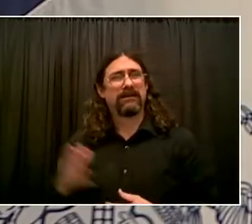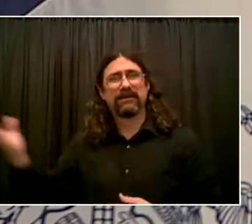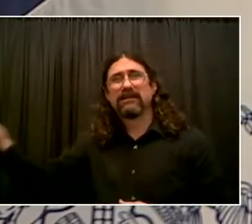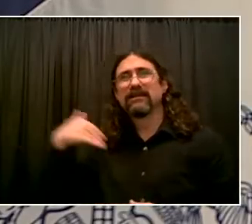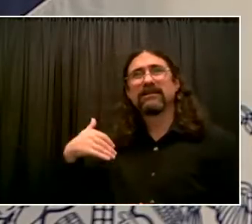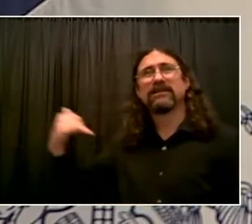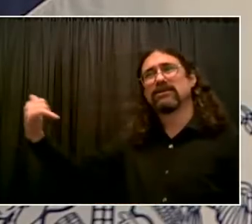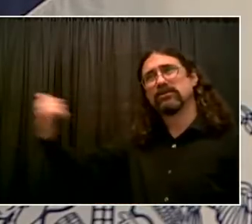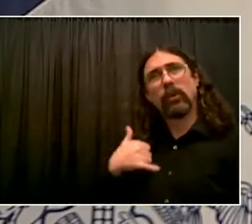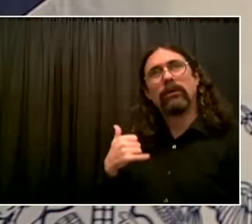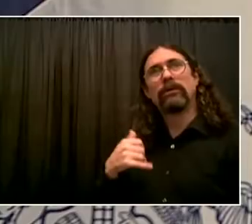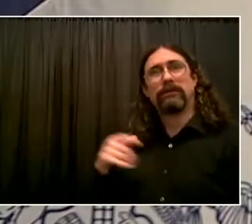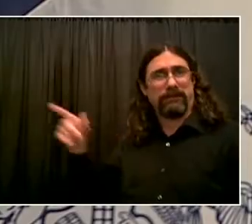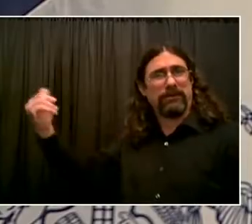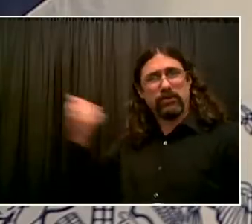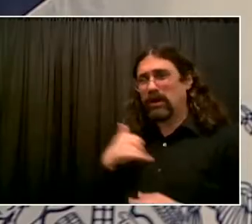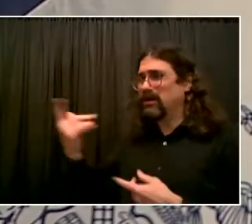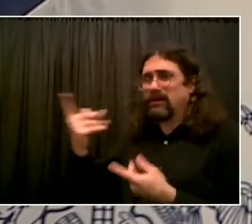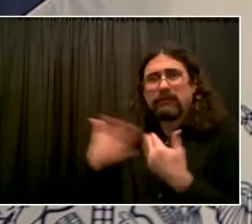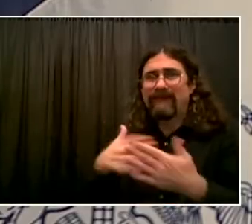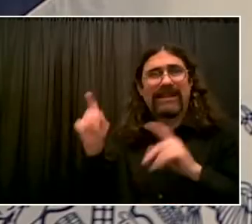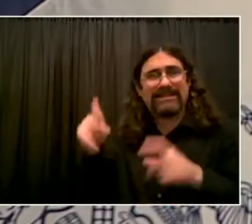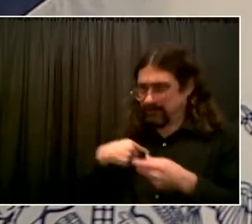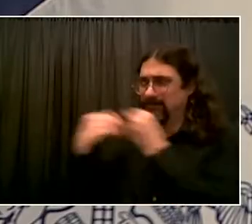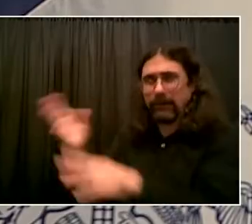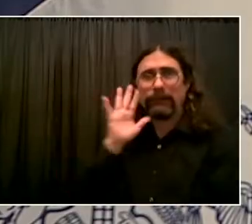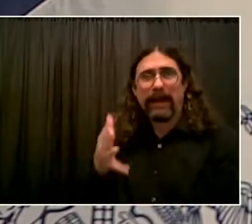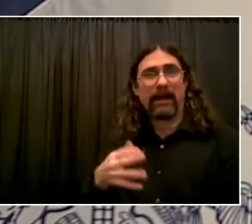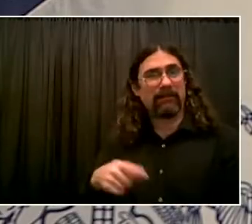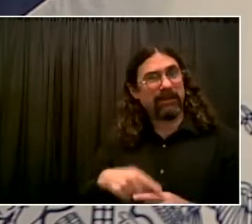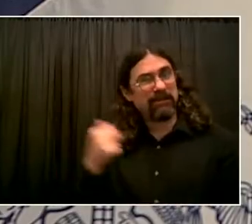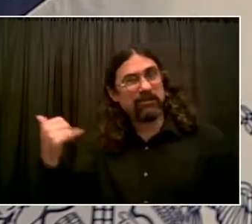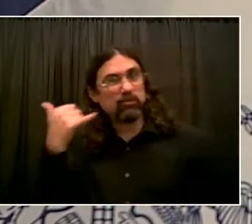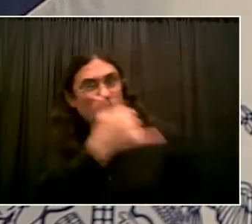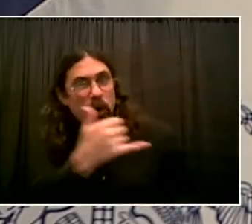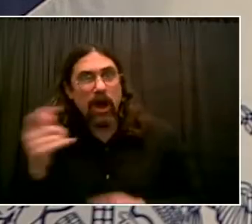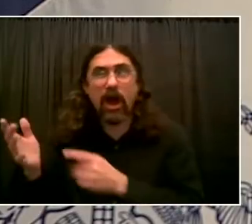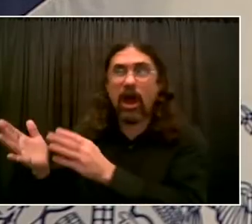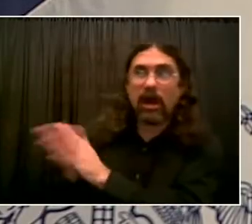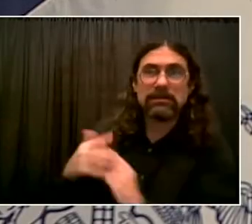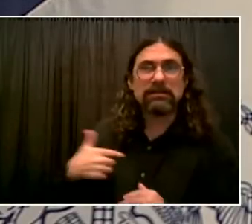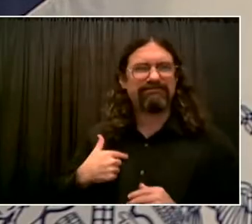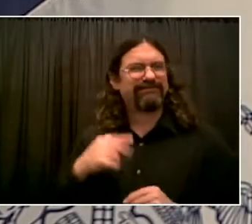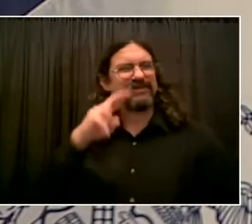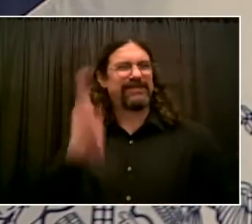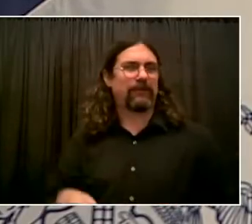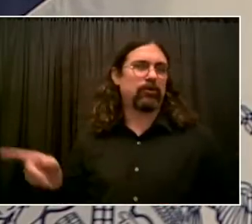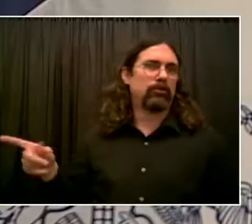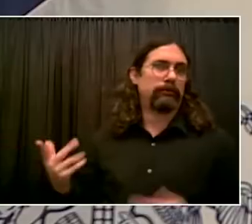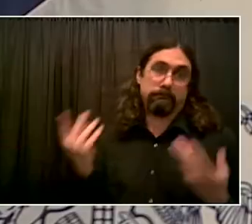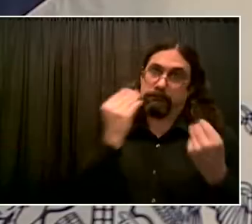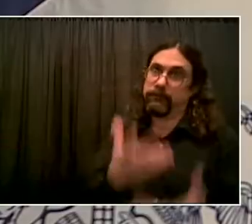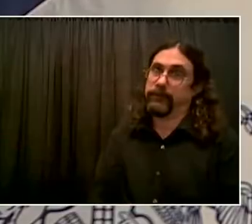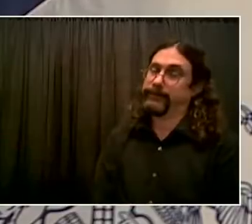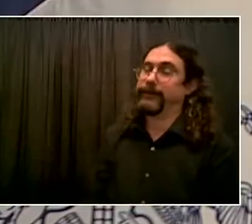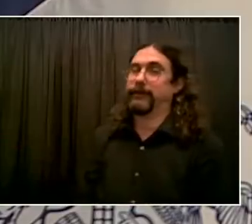JUST NEED TO CALL ME. THEY HAVE MY NUMBER. WHATEVER THEY NEED, WE WILL PROVIDE IT TO HELP THEM.